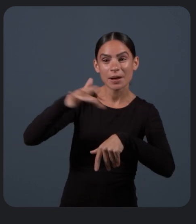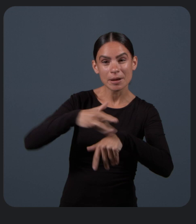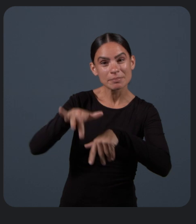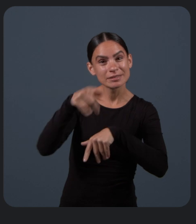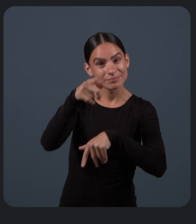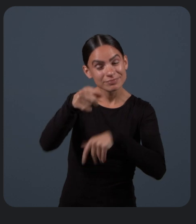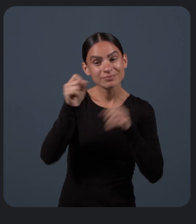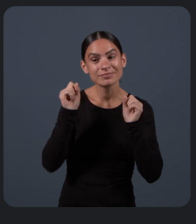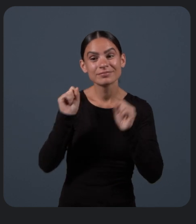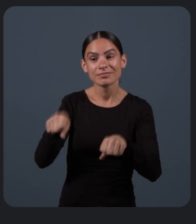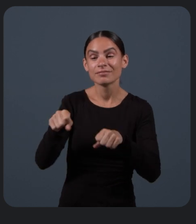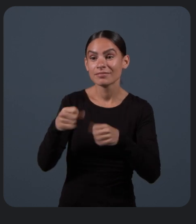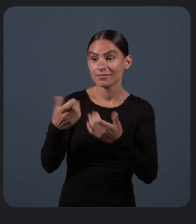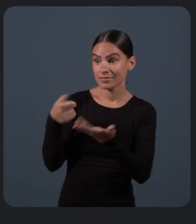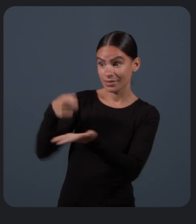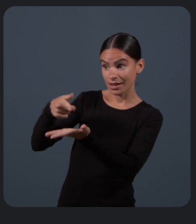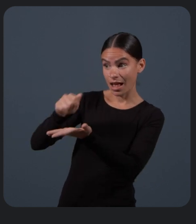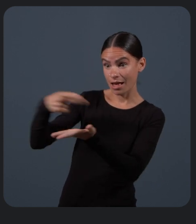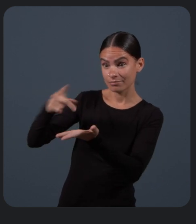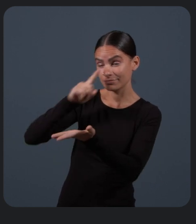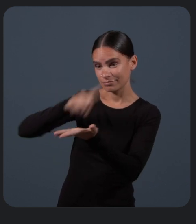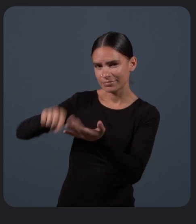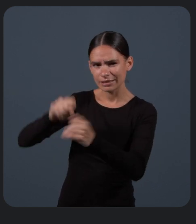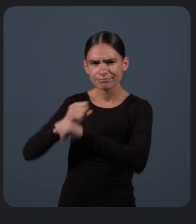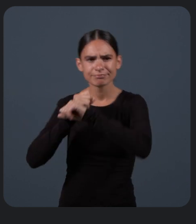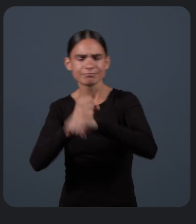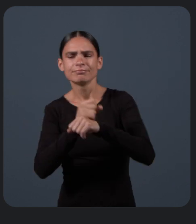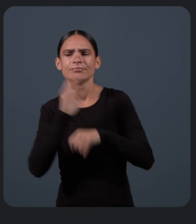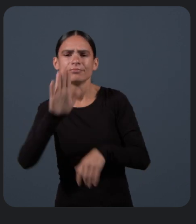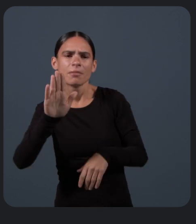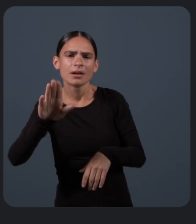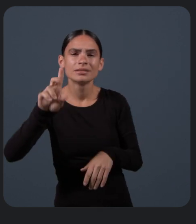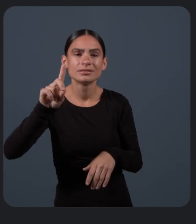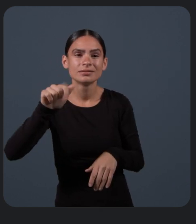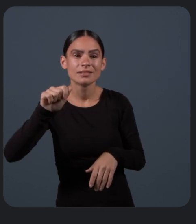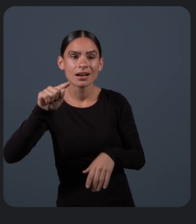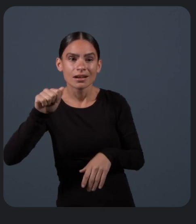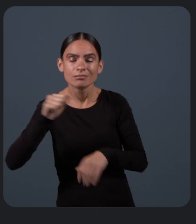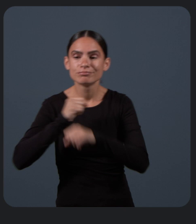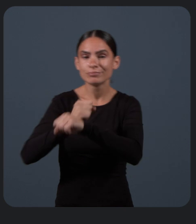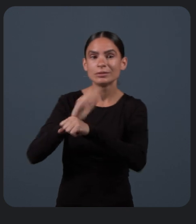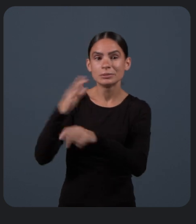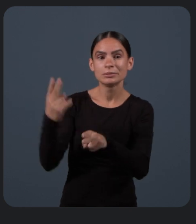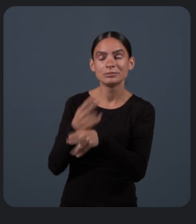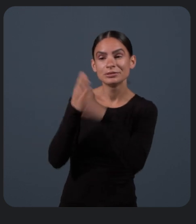With App Check, you can help safeguard your data, protect your users, and control who